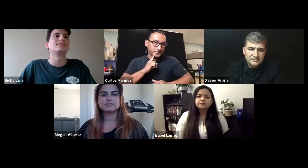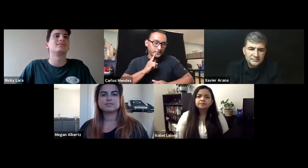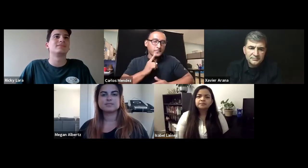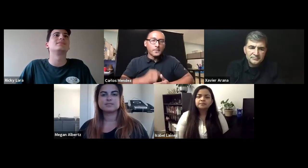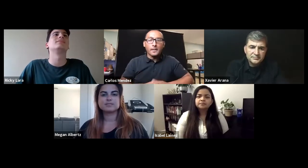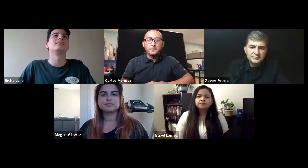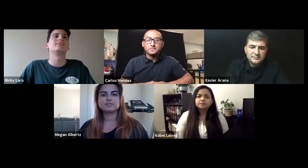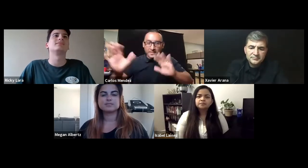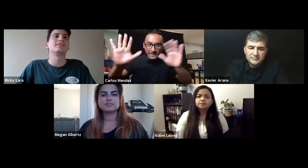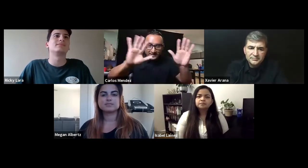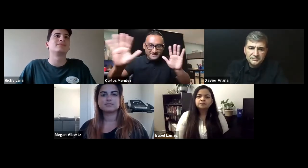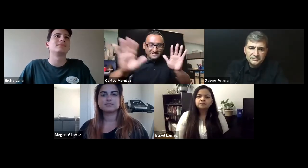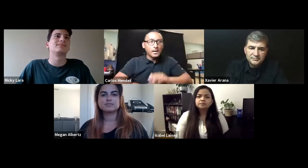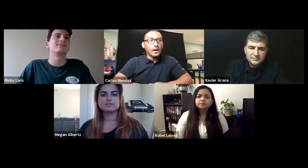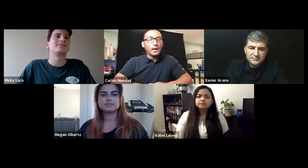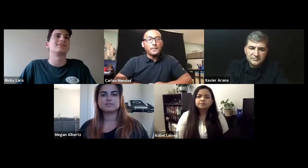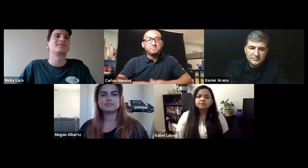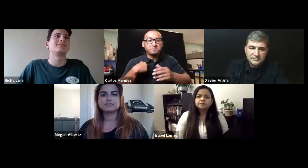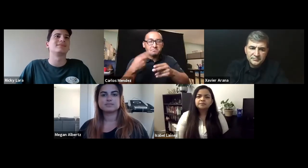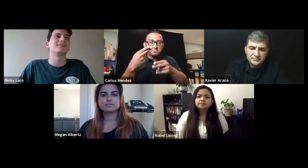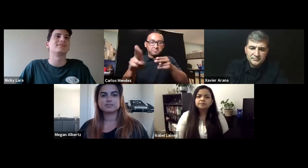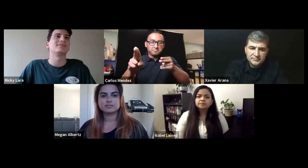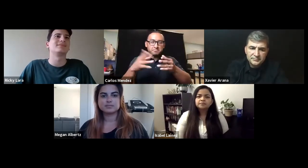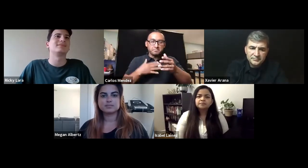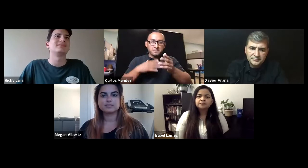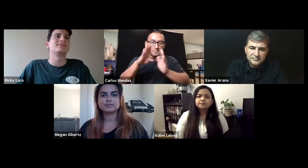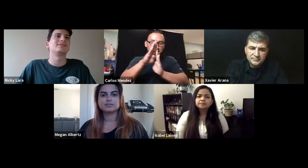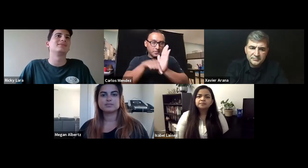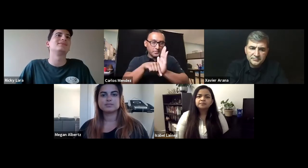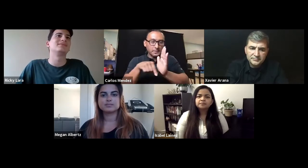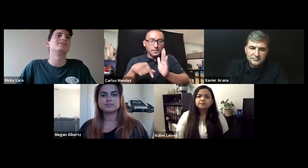And I work as a teacher at the Austin School for the Deaf. So, hello, everyone.